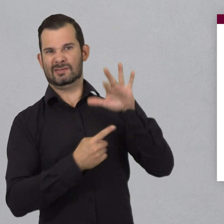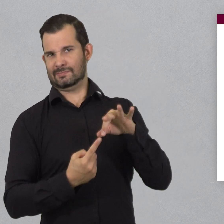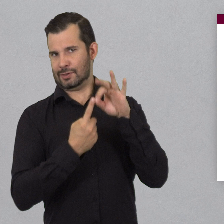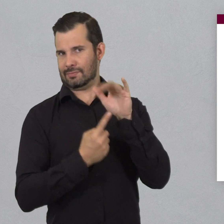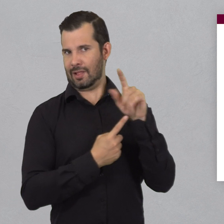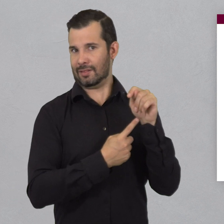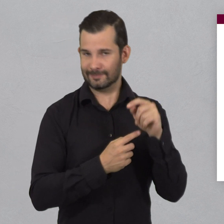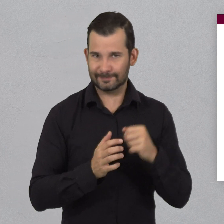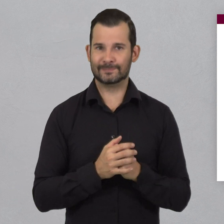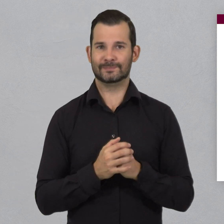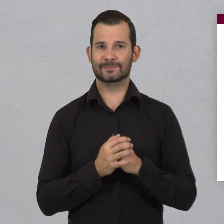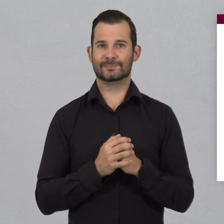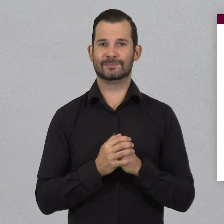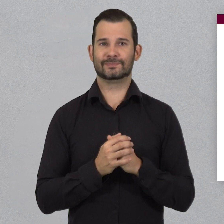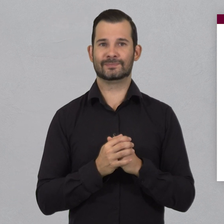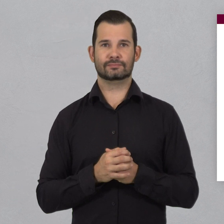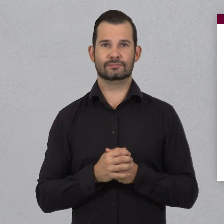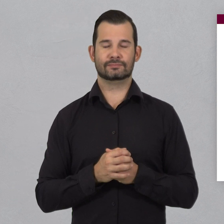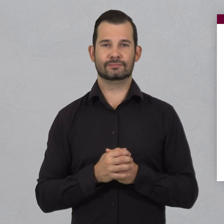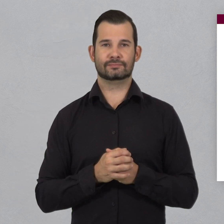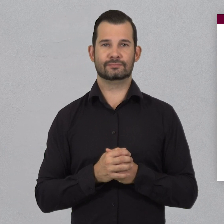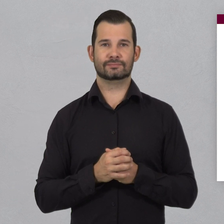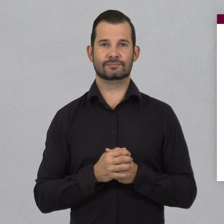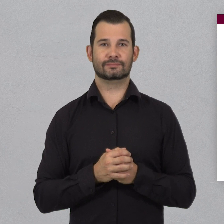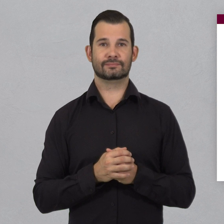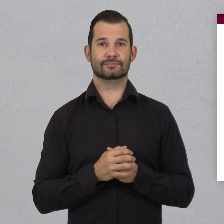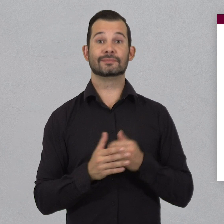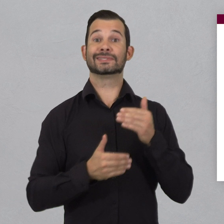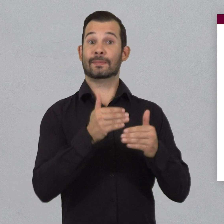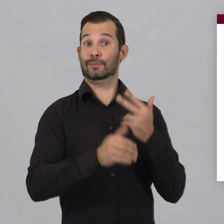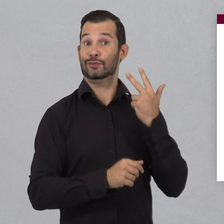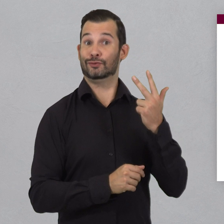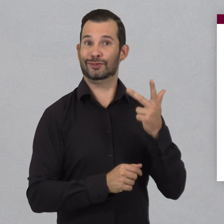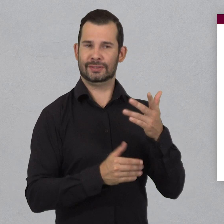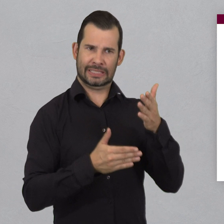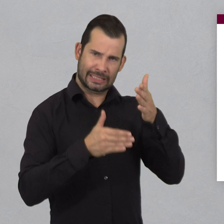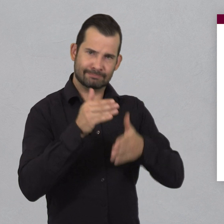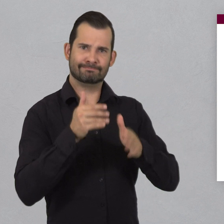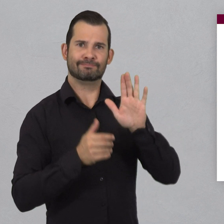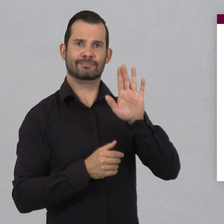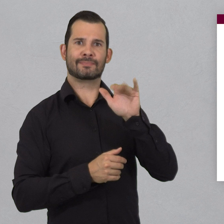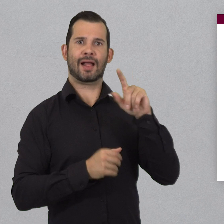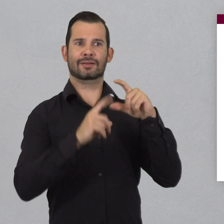mail in your special ballot STEP 3: Complete your ballot